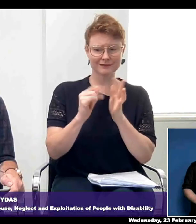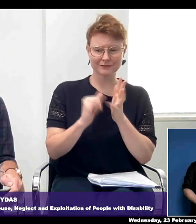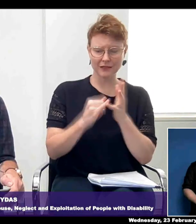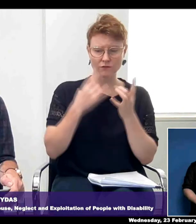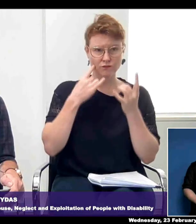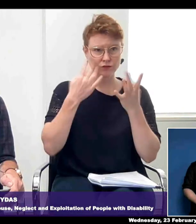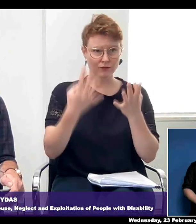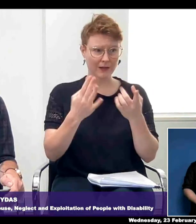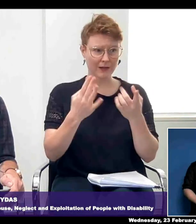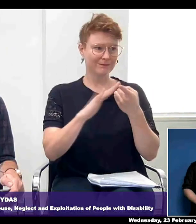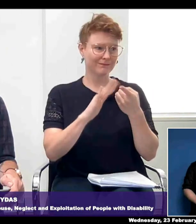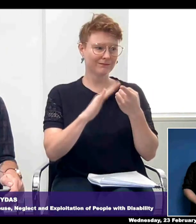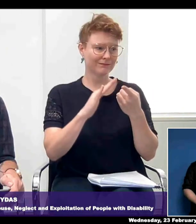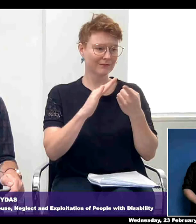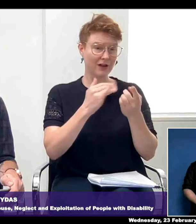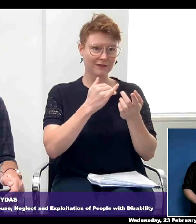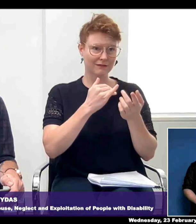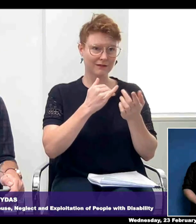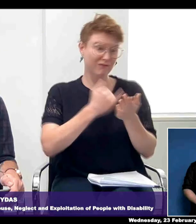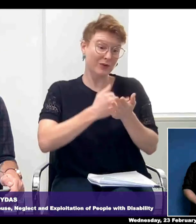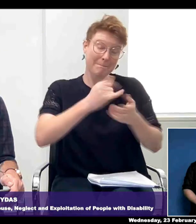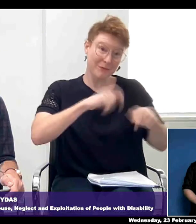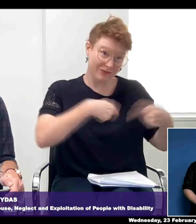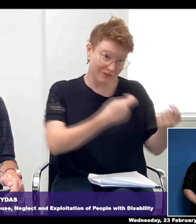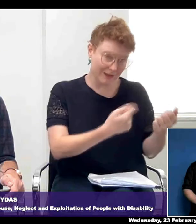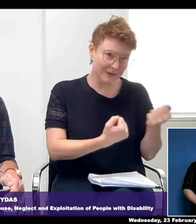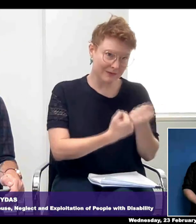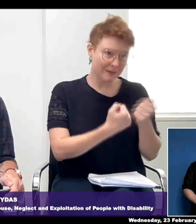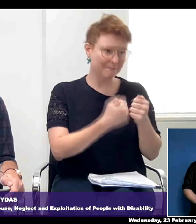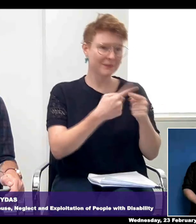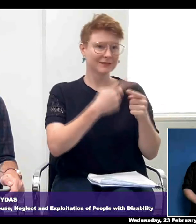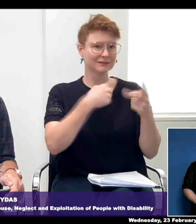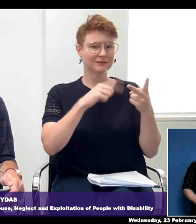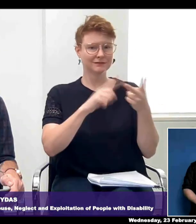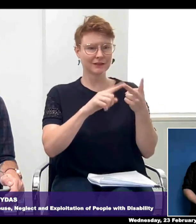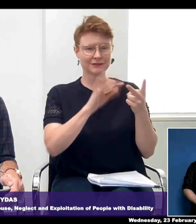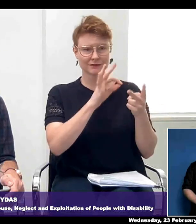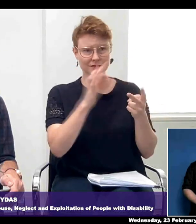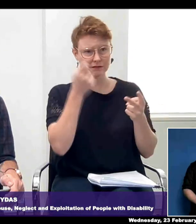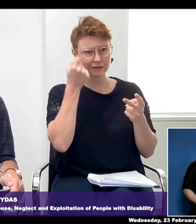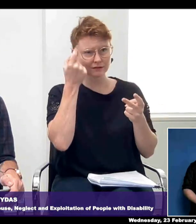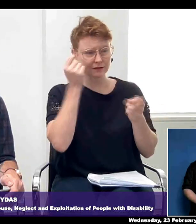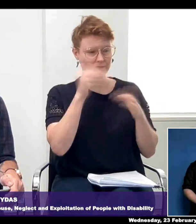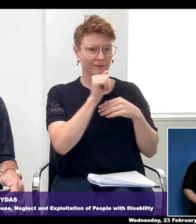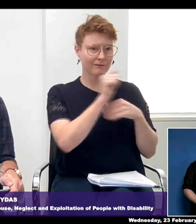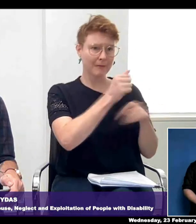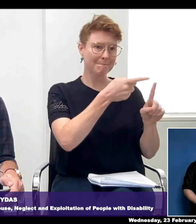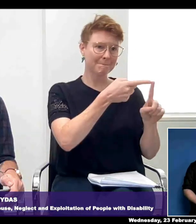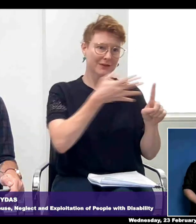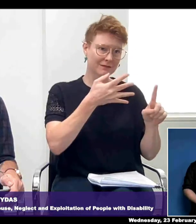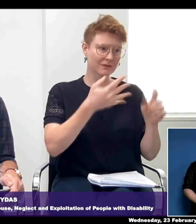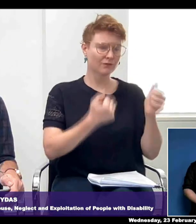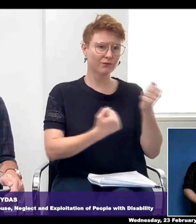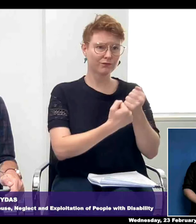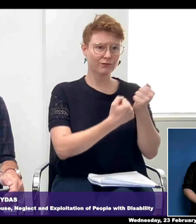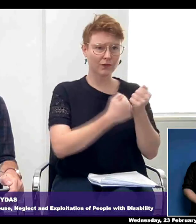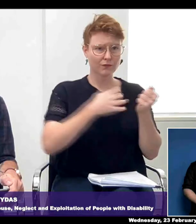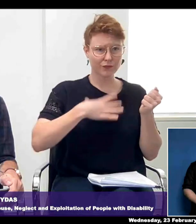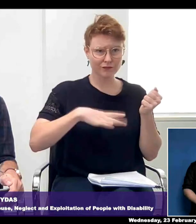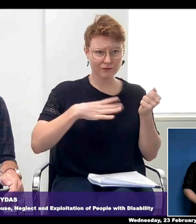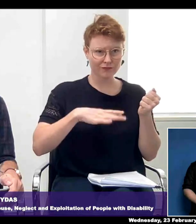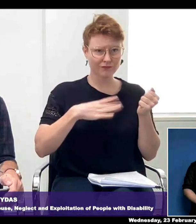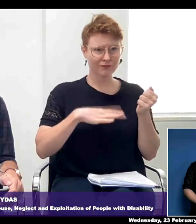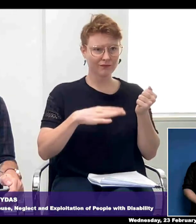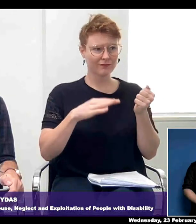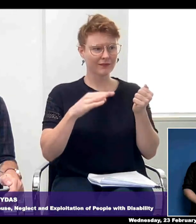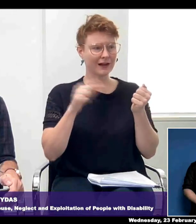support for them. And they just clearly did not understand the particular - the